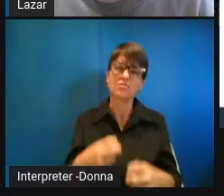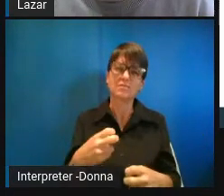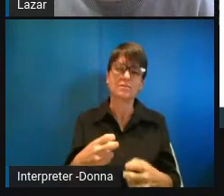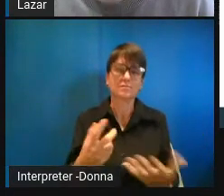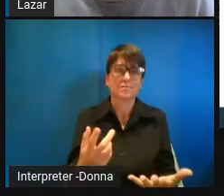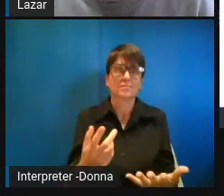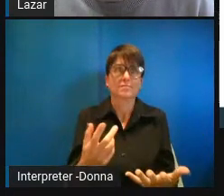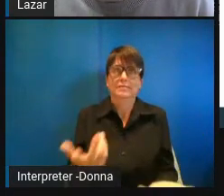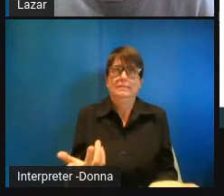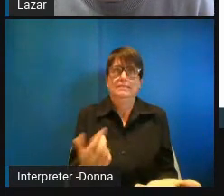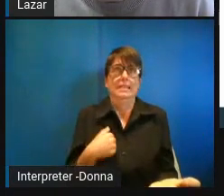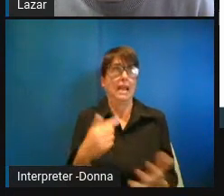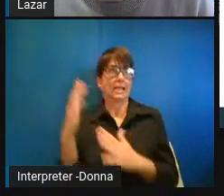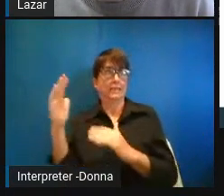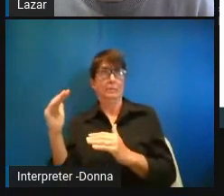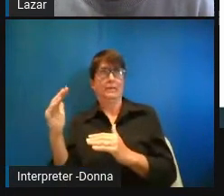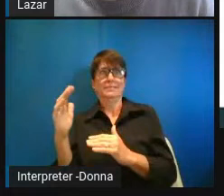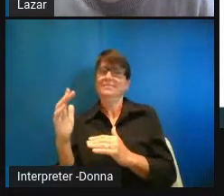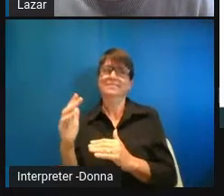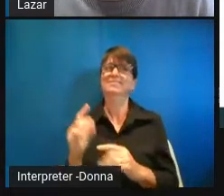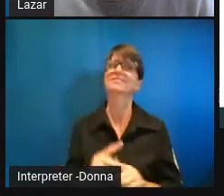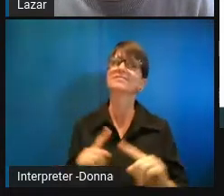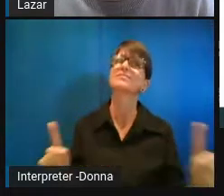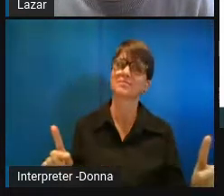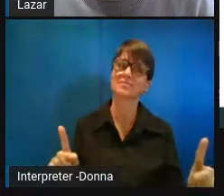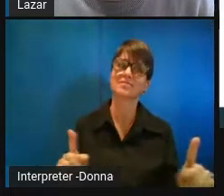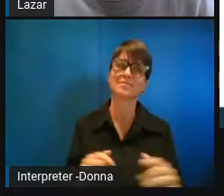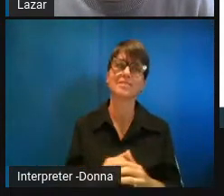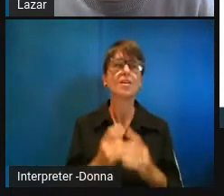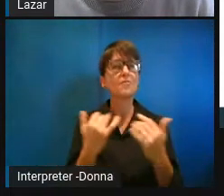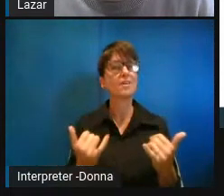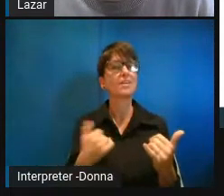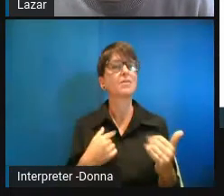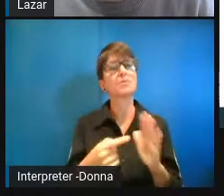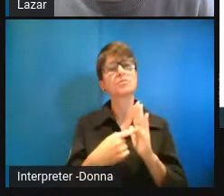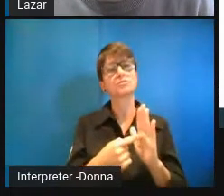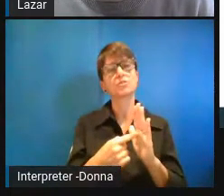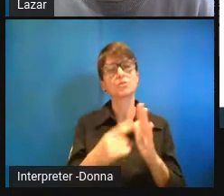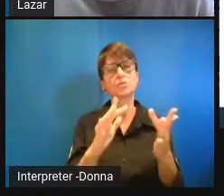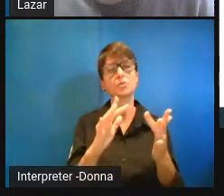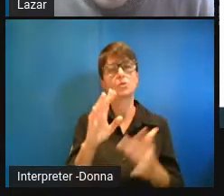What I can do now is I can show you the website, it's a store.